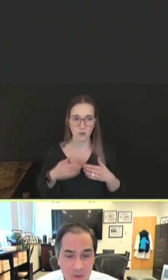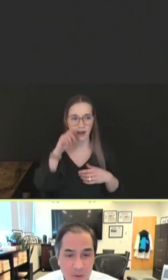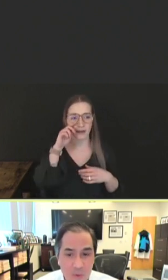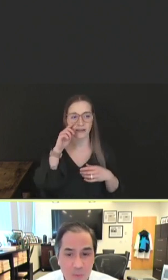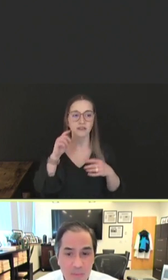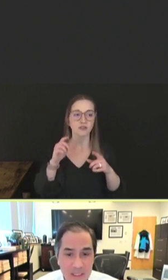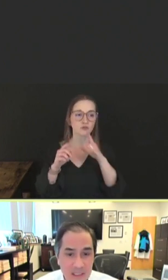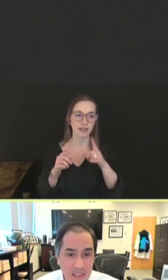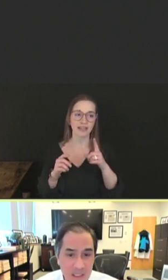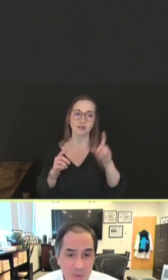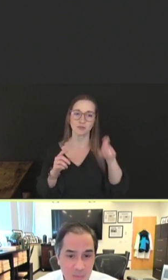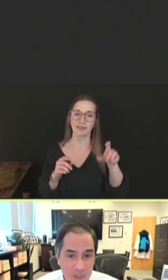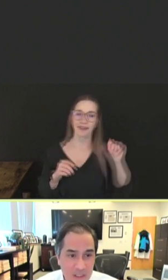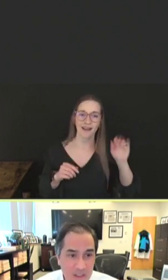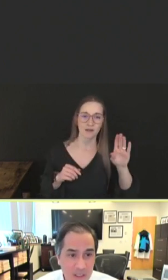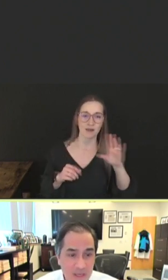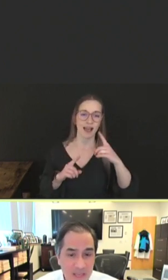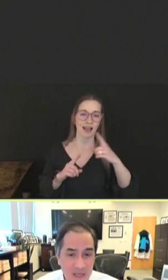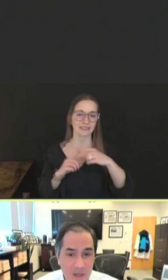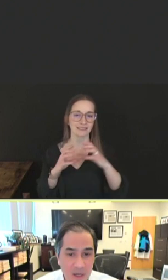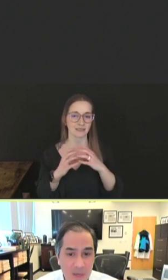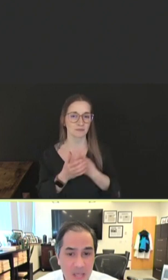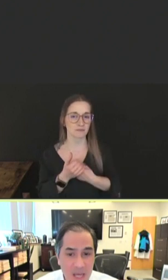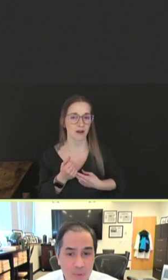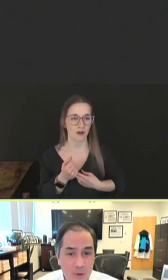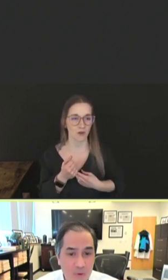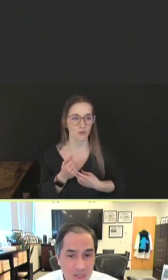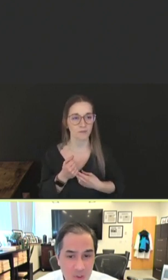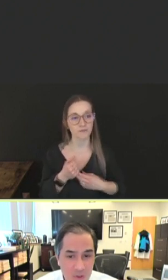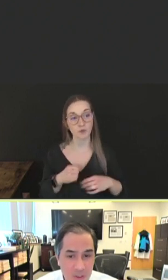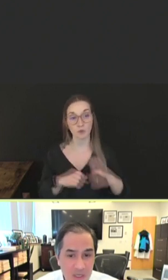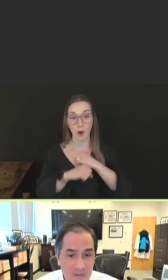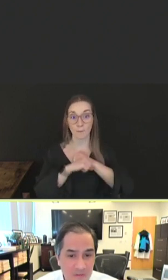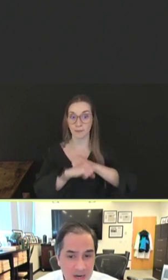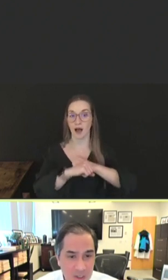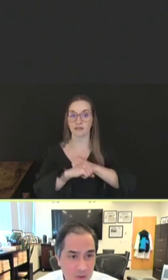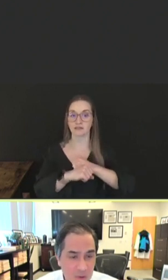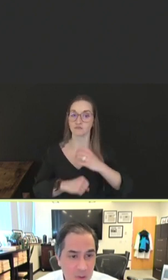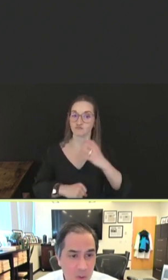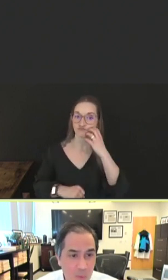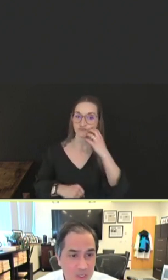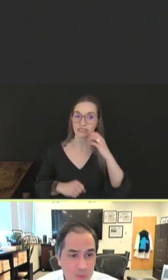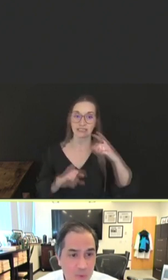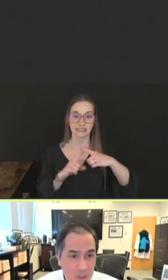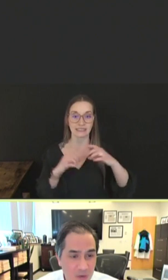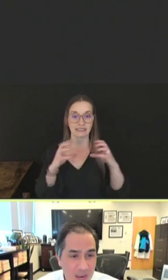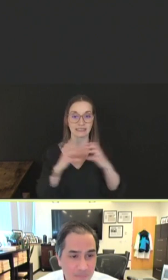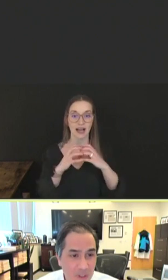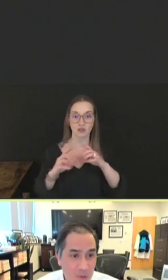Robust T cell responses then block progression of infection to the lower respiratory tract. So